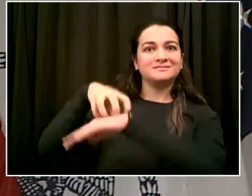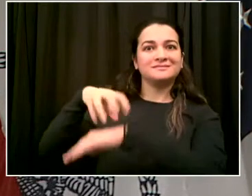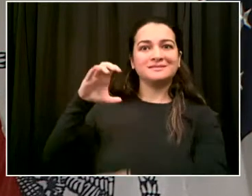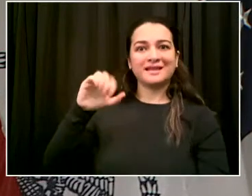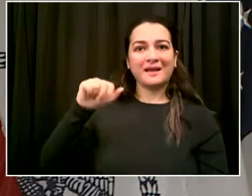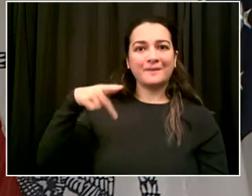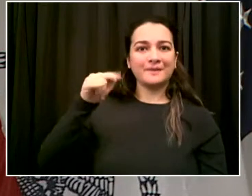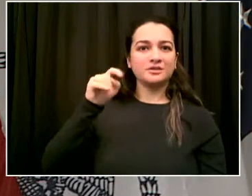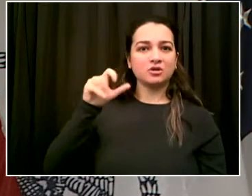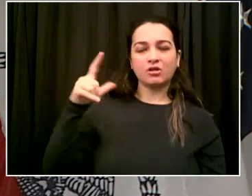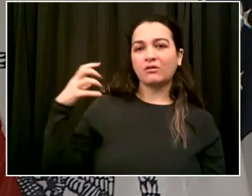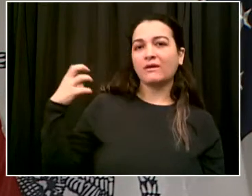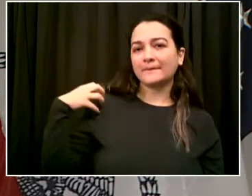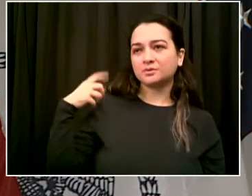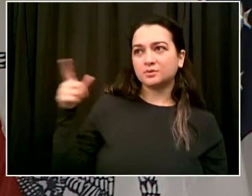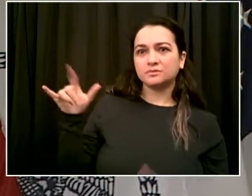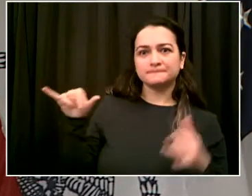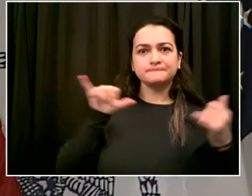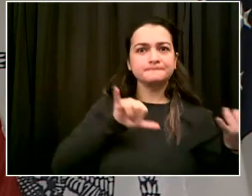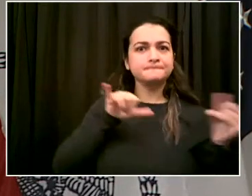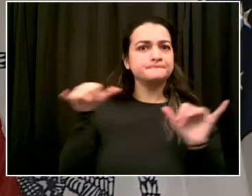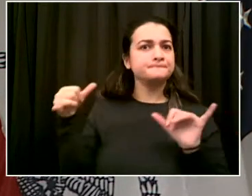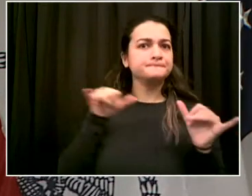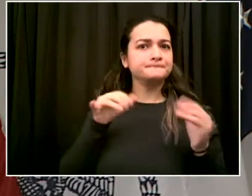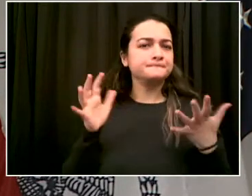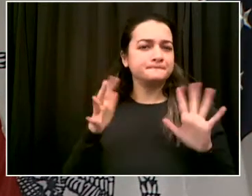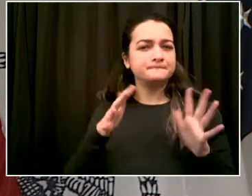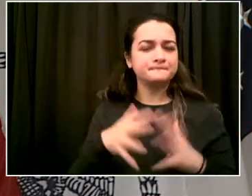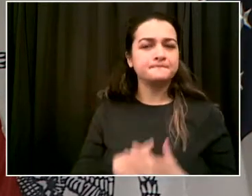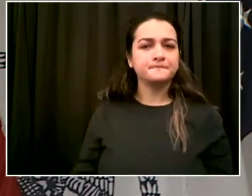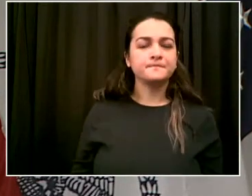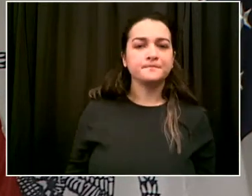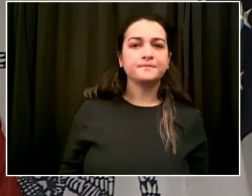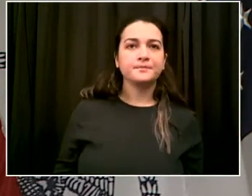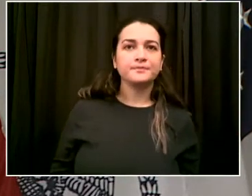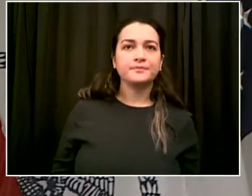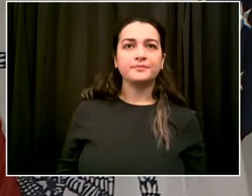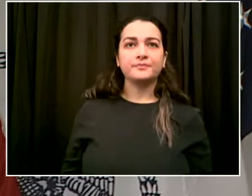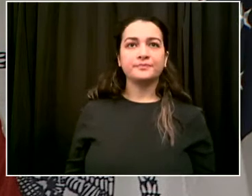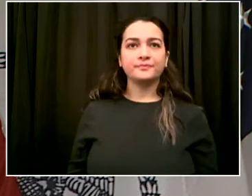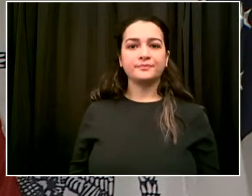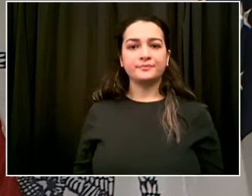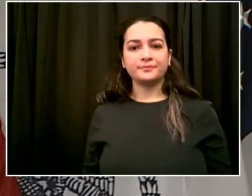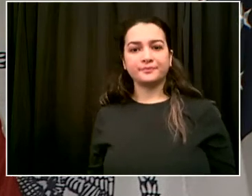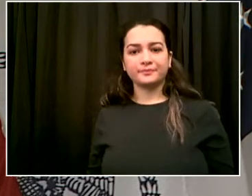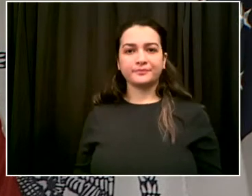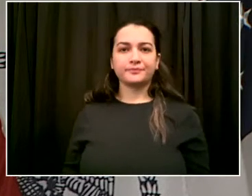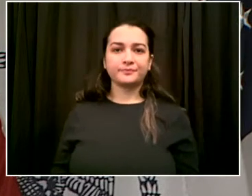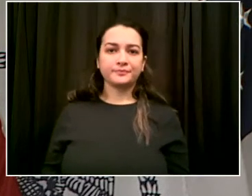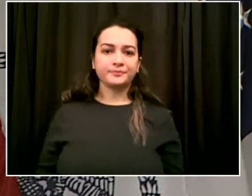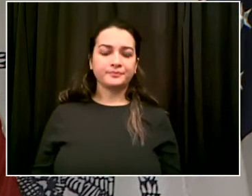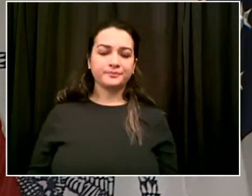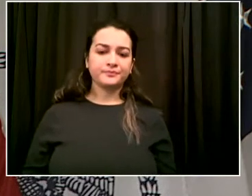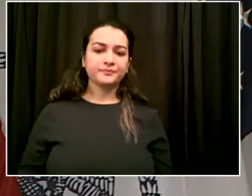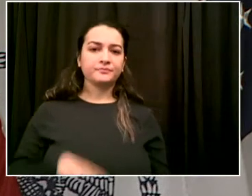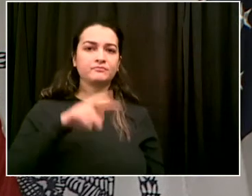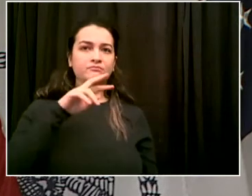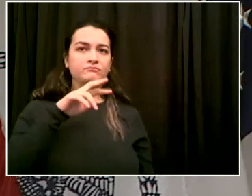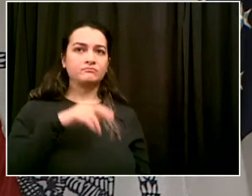SAYS VACCINATION PRIOR TO COVID